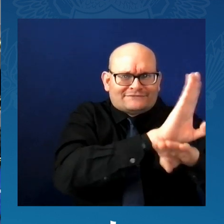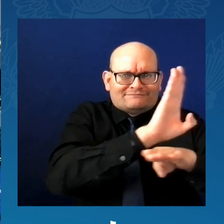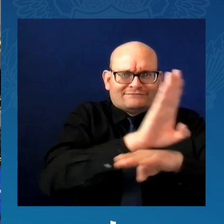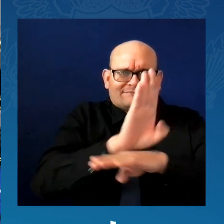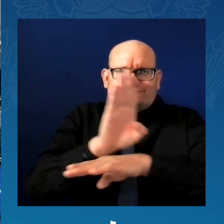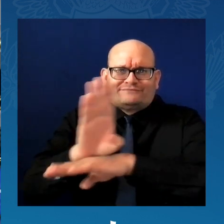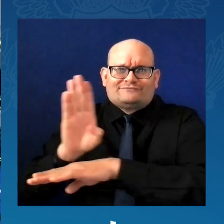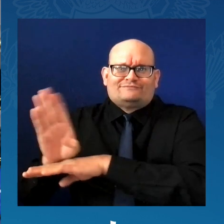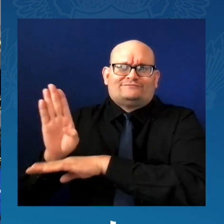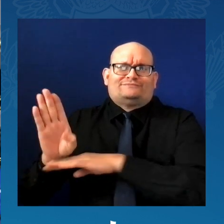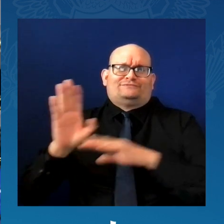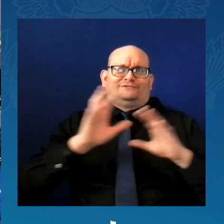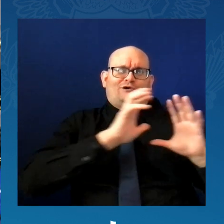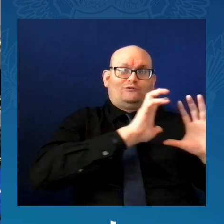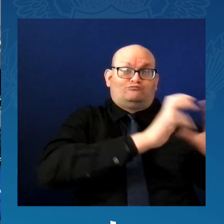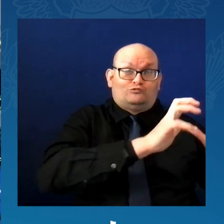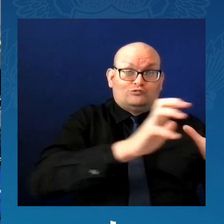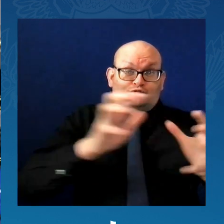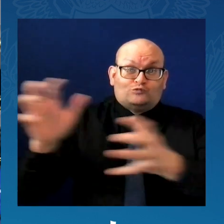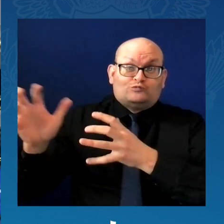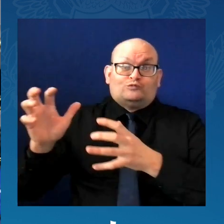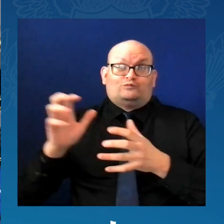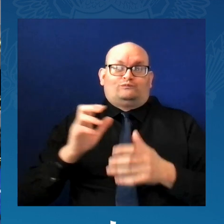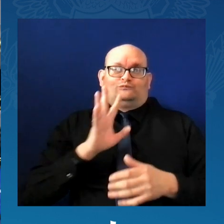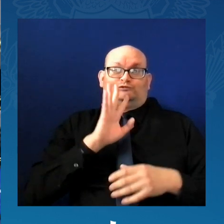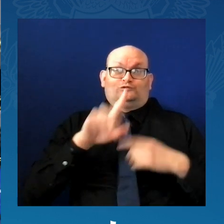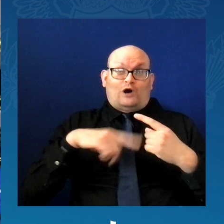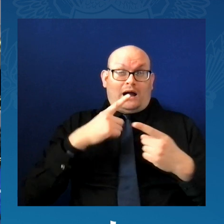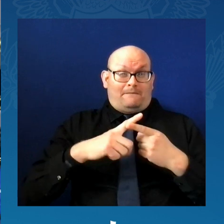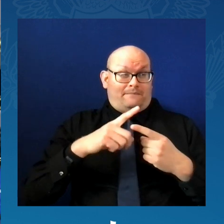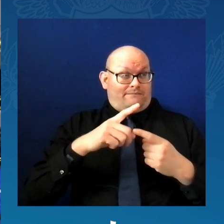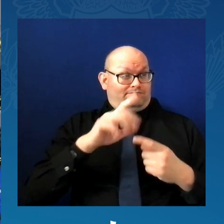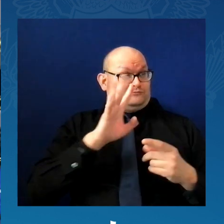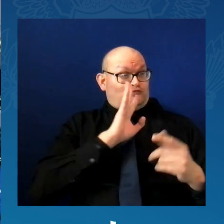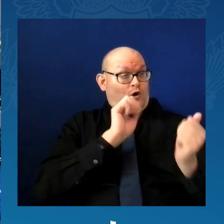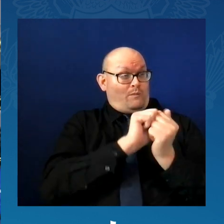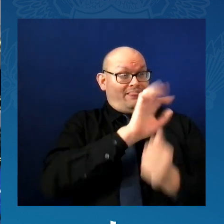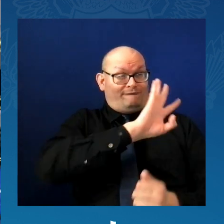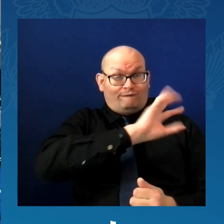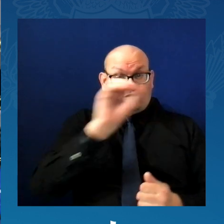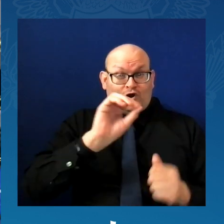over 40 employers, higher education institutions, community based organizations to dig into those jobs